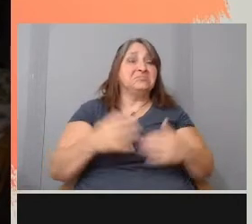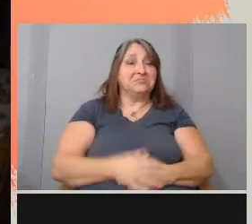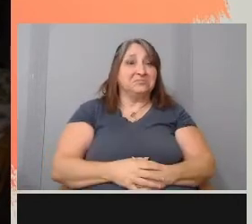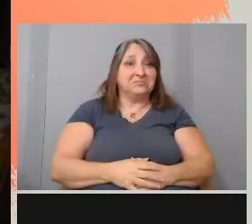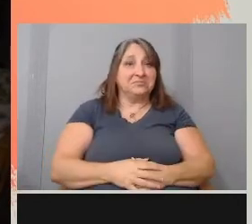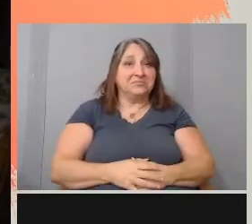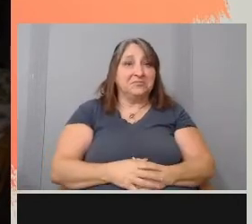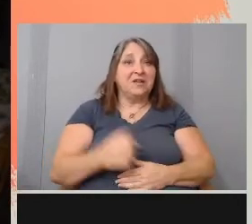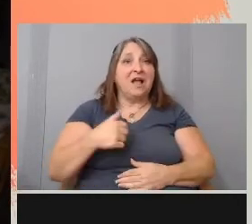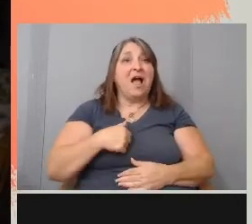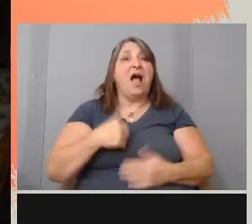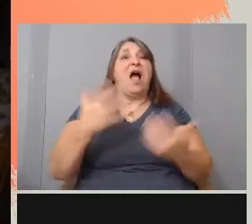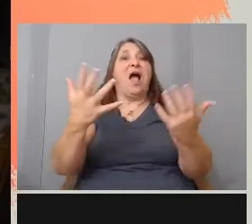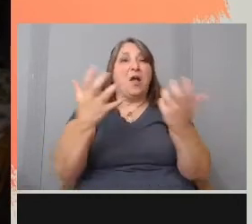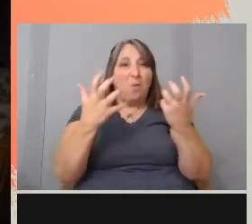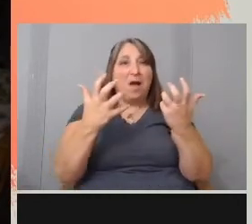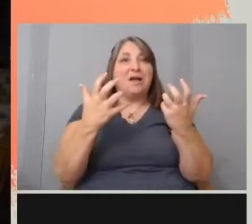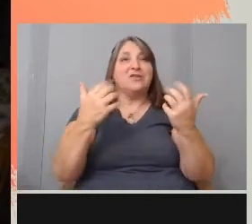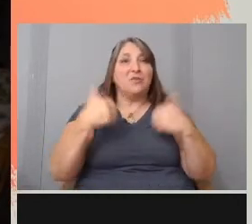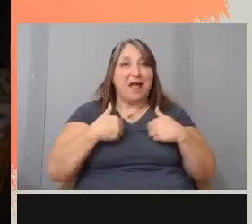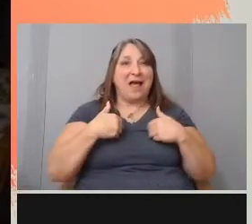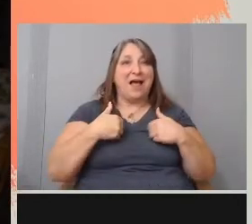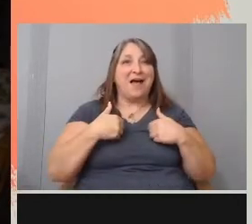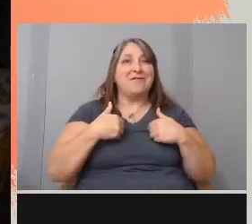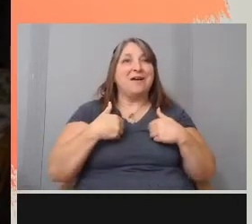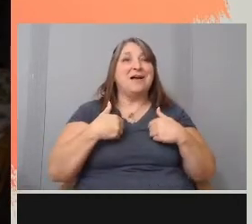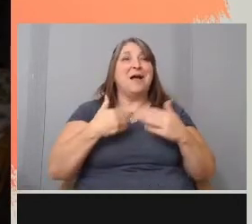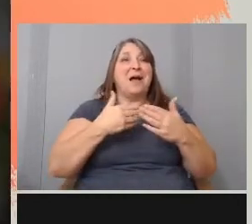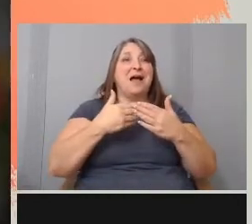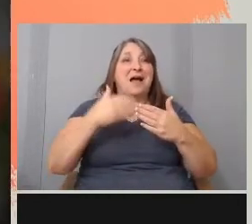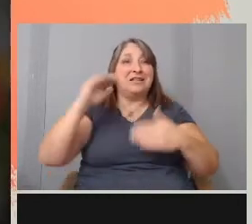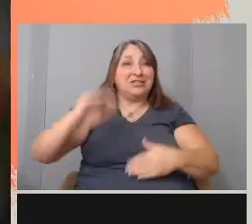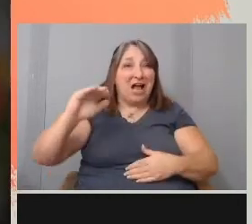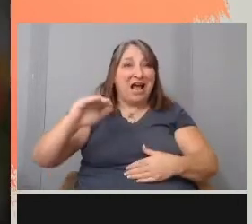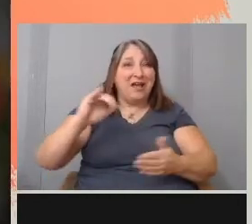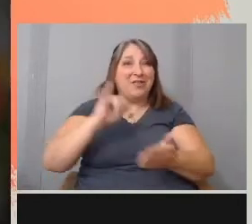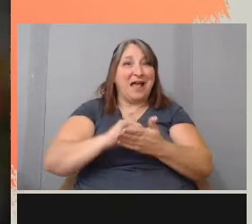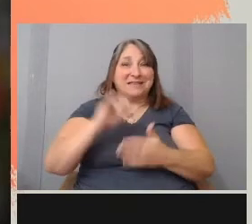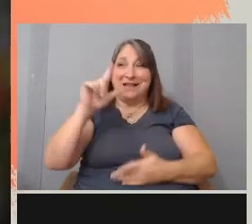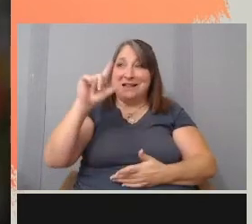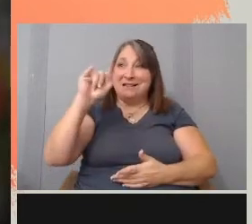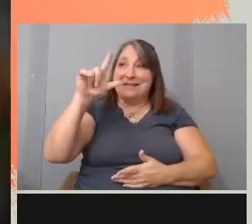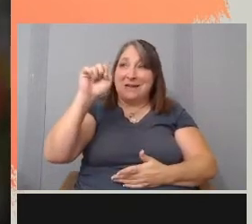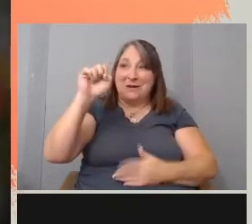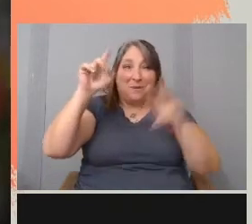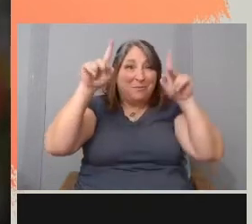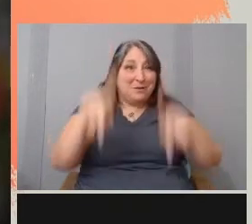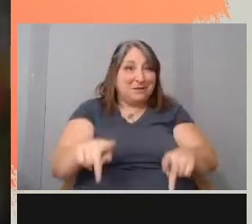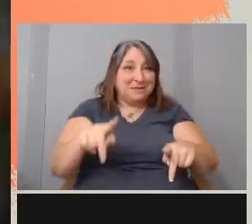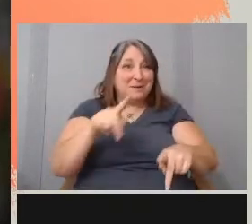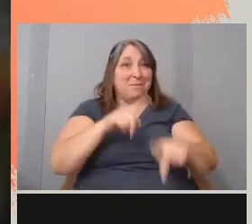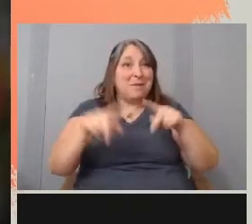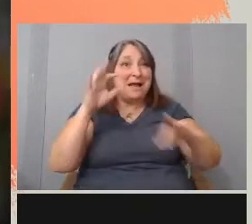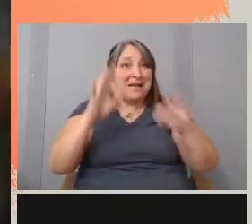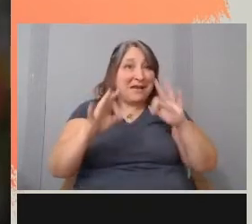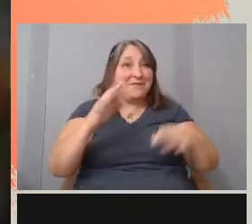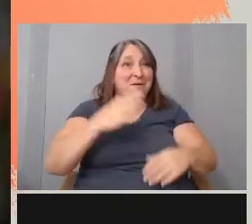So I have a desire to have a little person, but if we'd had an average sized child, I think, I will still get it on a level,